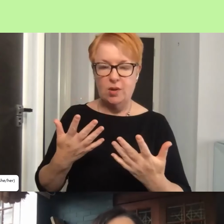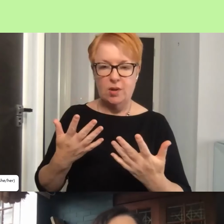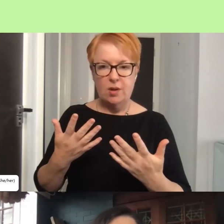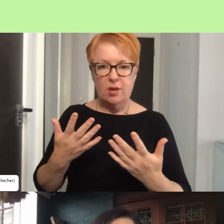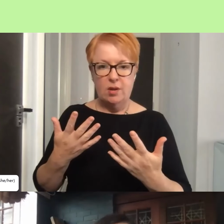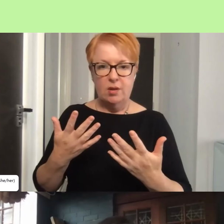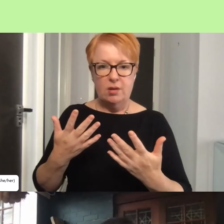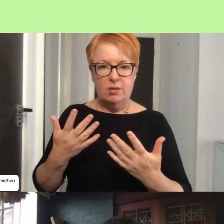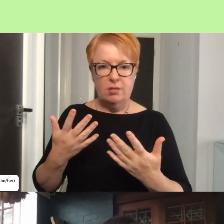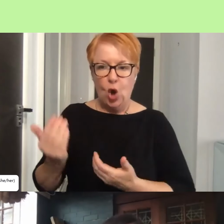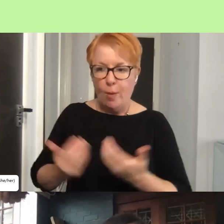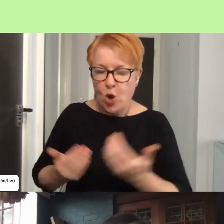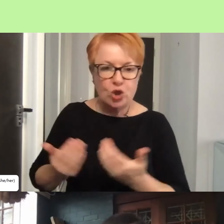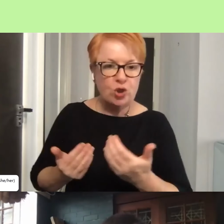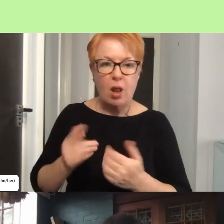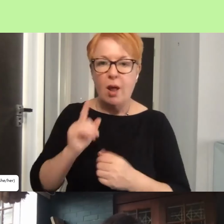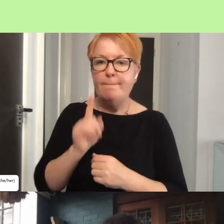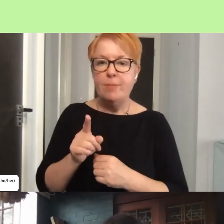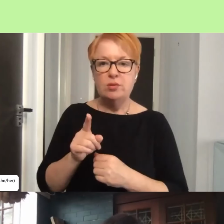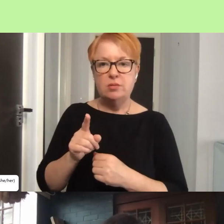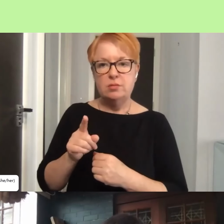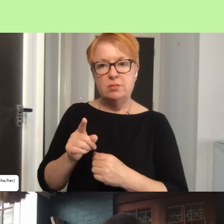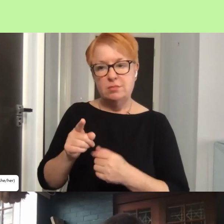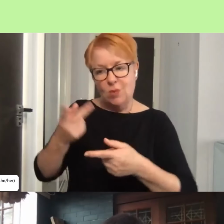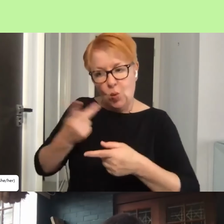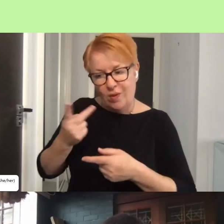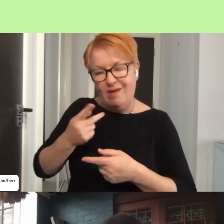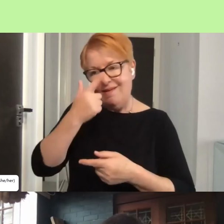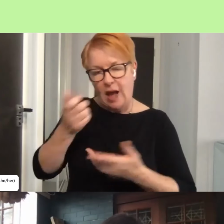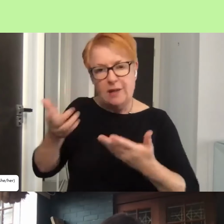know, what we can discuss to what extent in terms of ethics